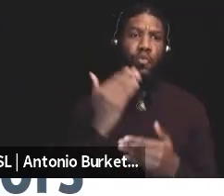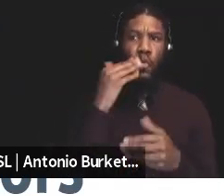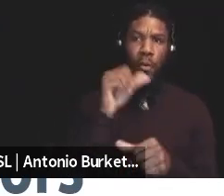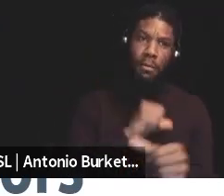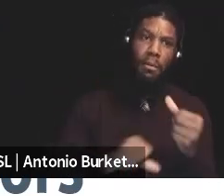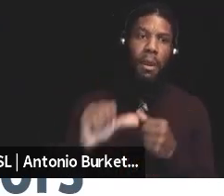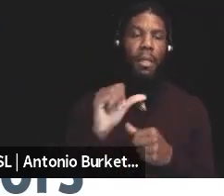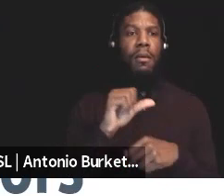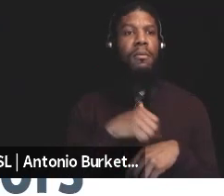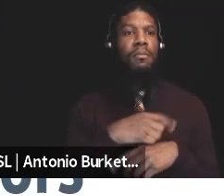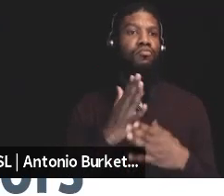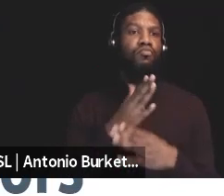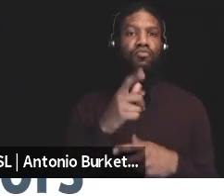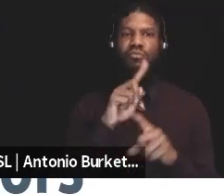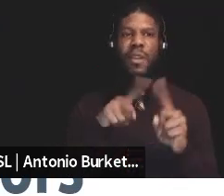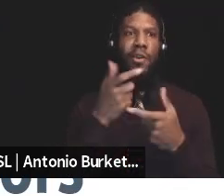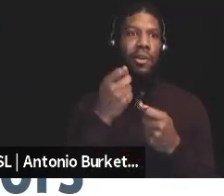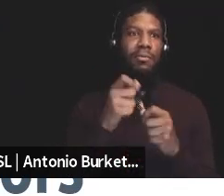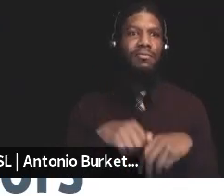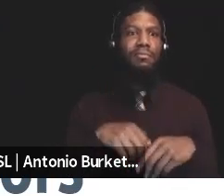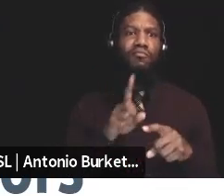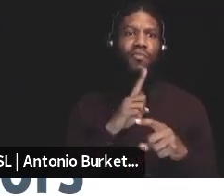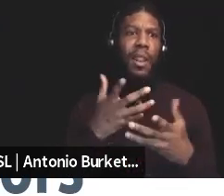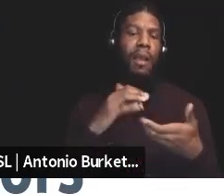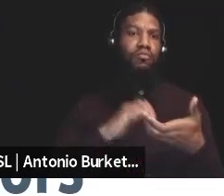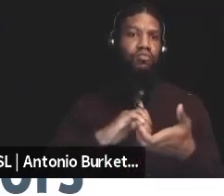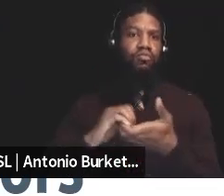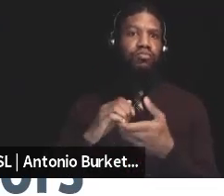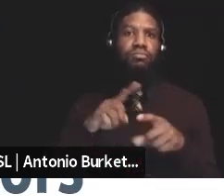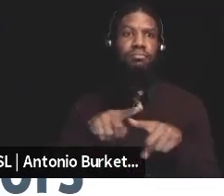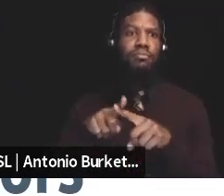places for collaboration and interdependence among instructors have been a part of our writing center